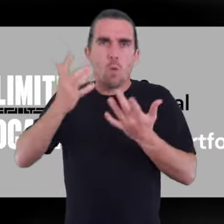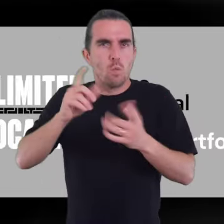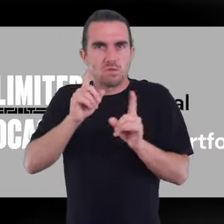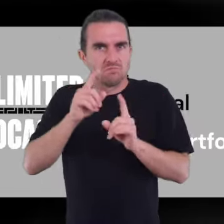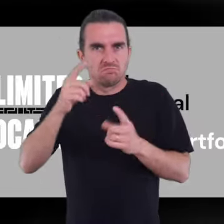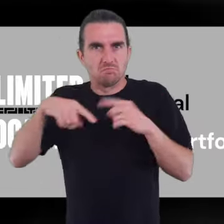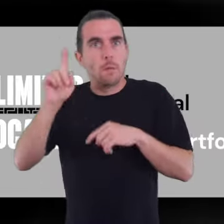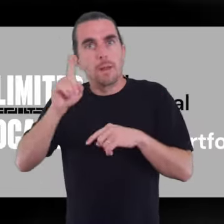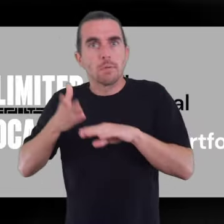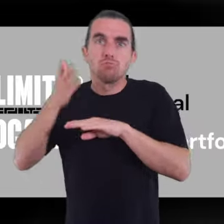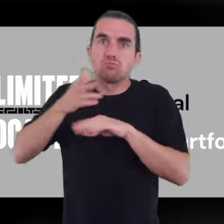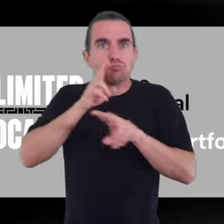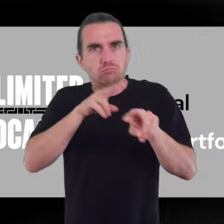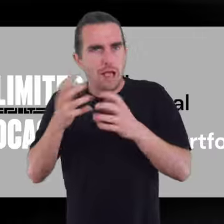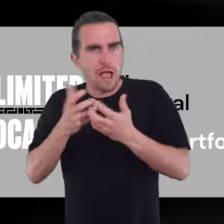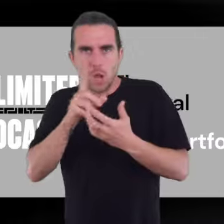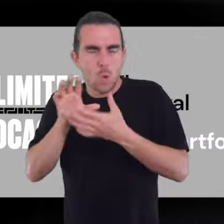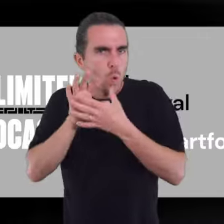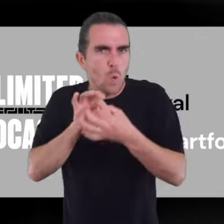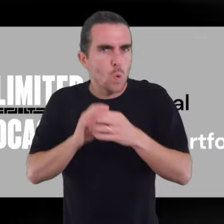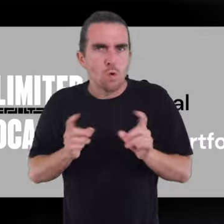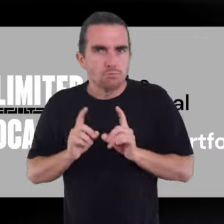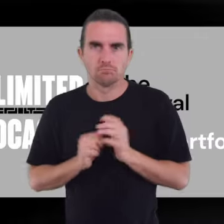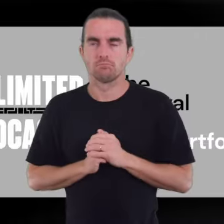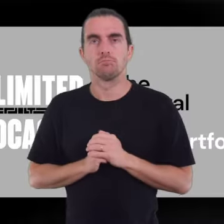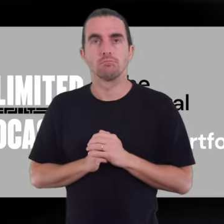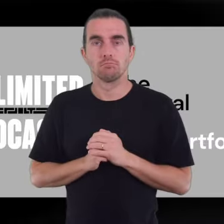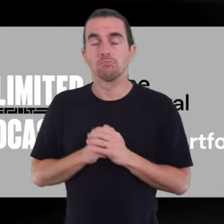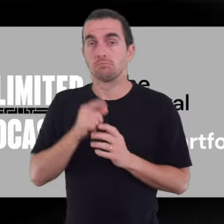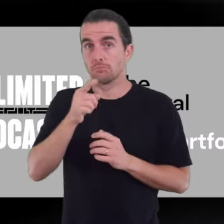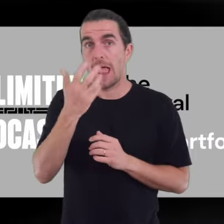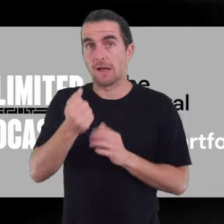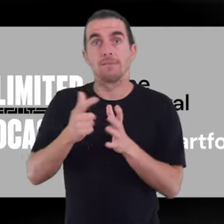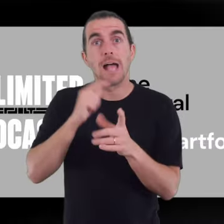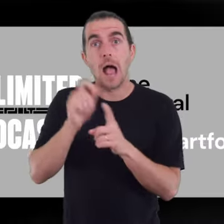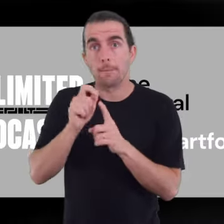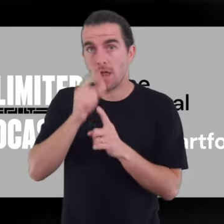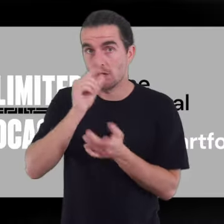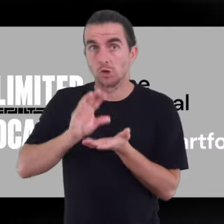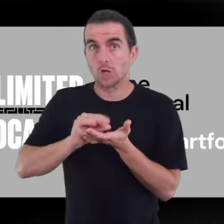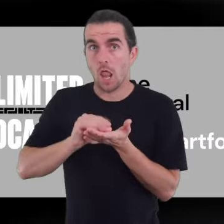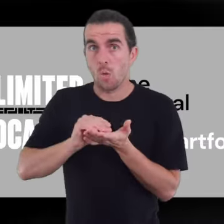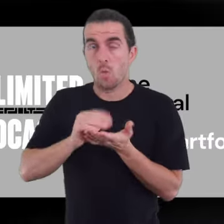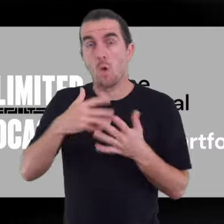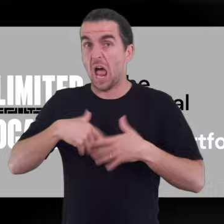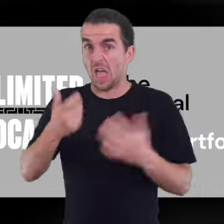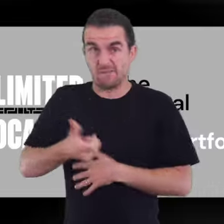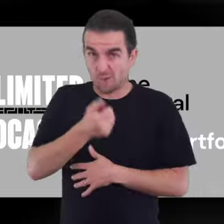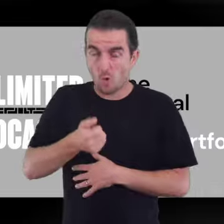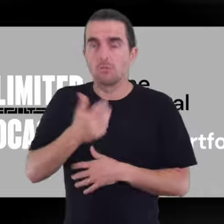and how will people that are visiting be able to interact with it? [Joseph] There will be an app downloadable